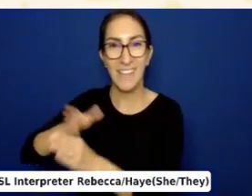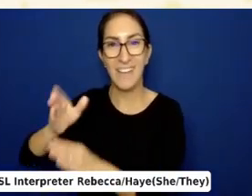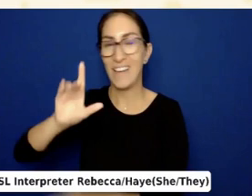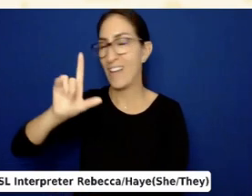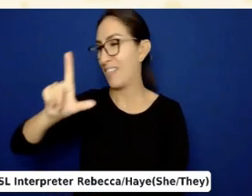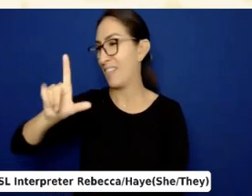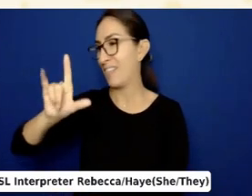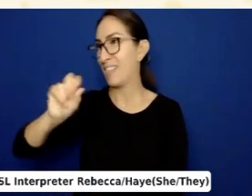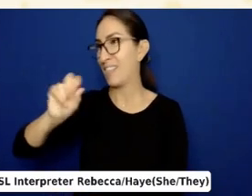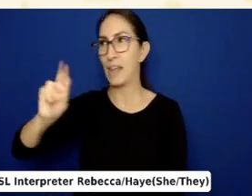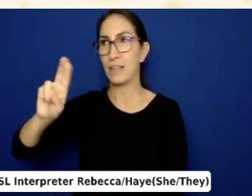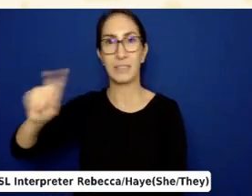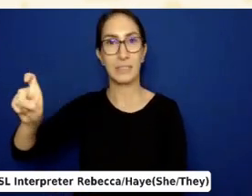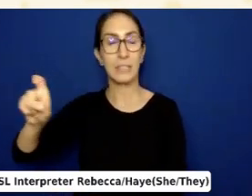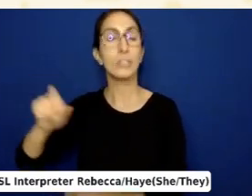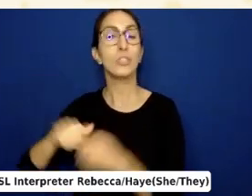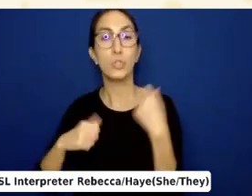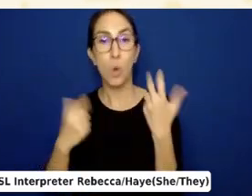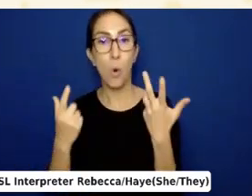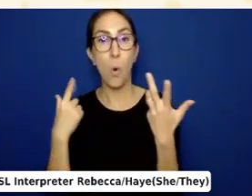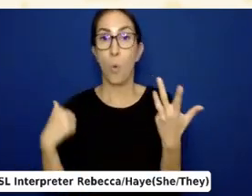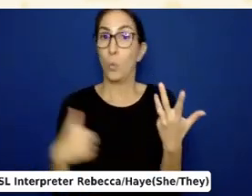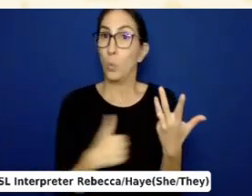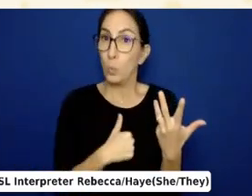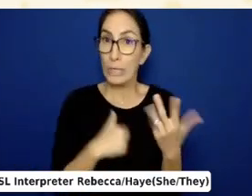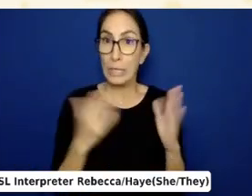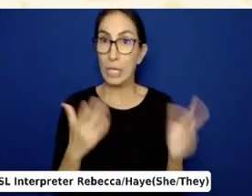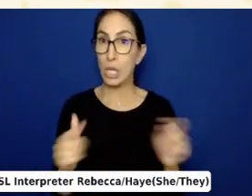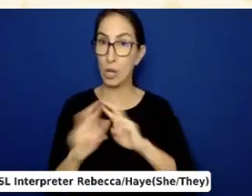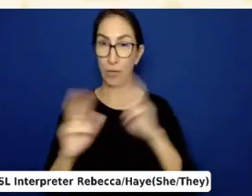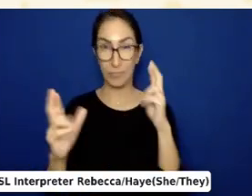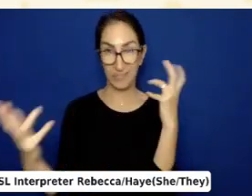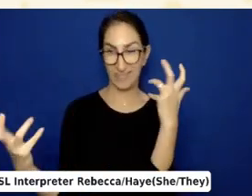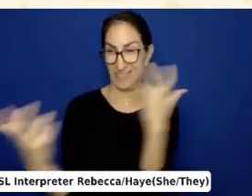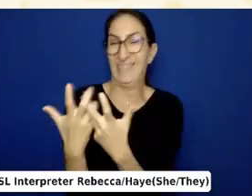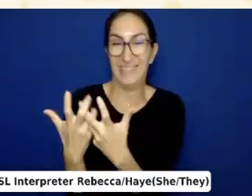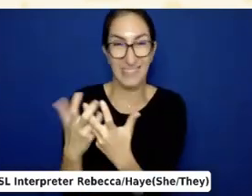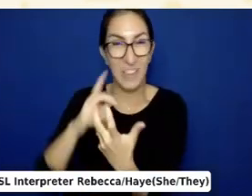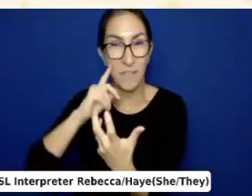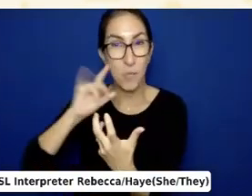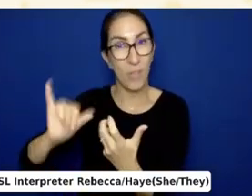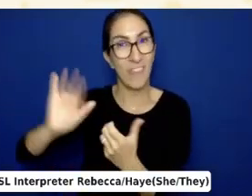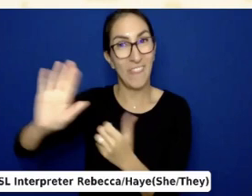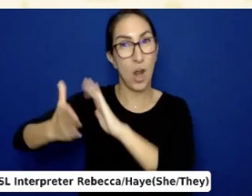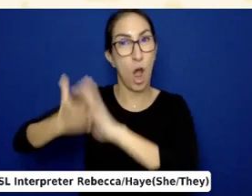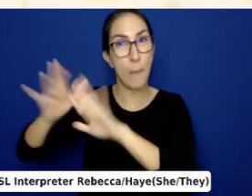So are we prepared for Linux operating systems or not?